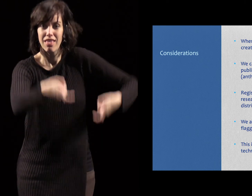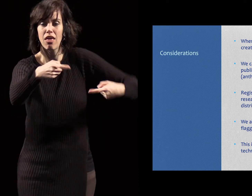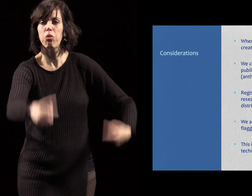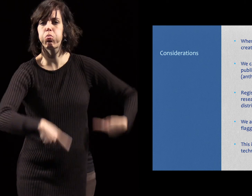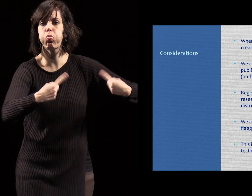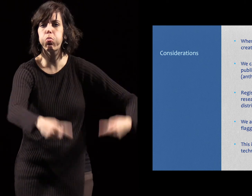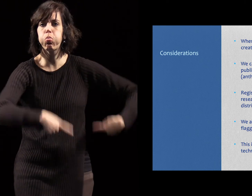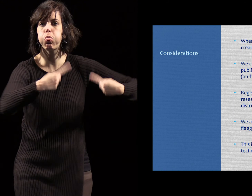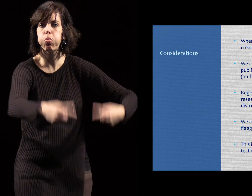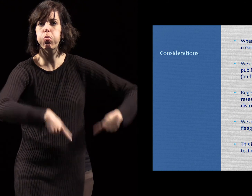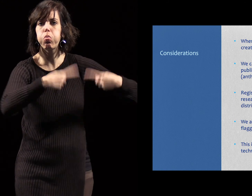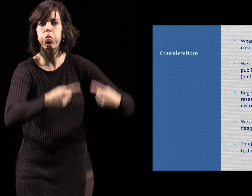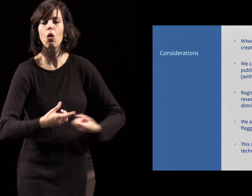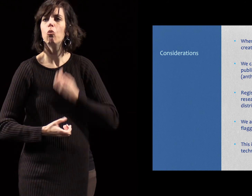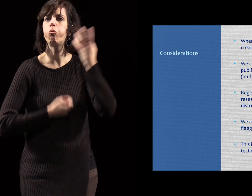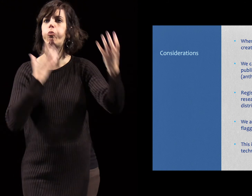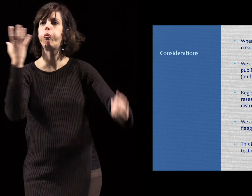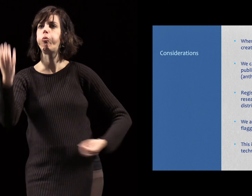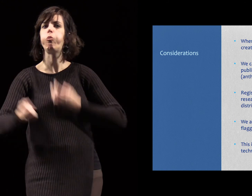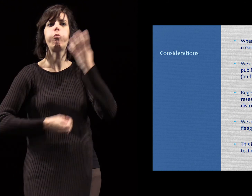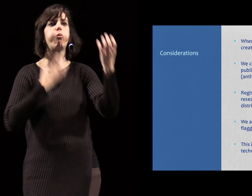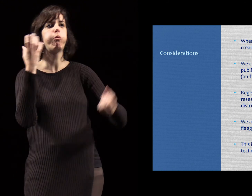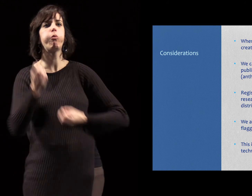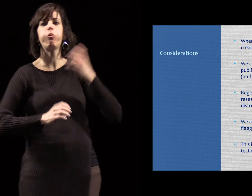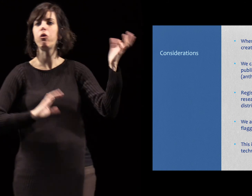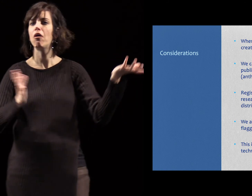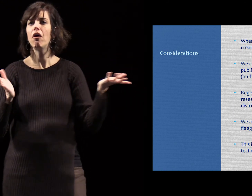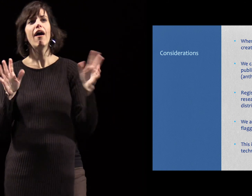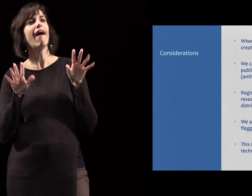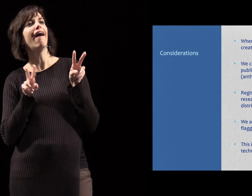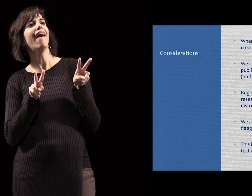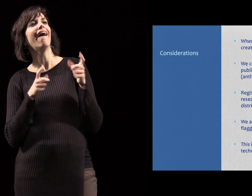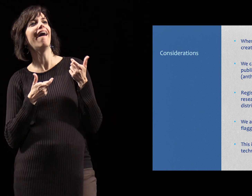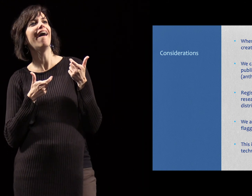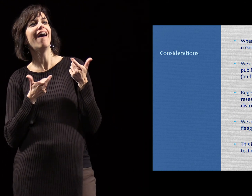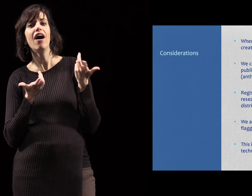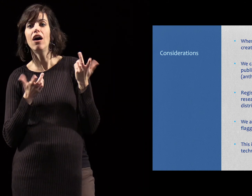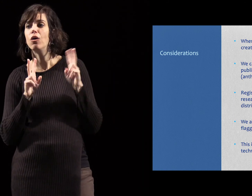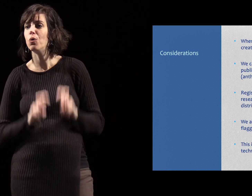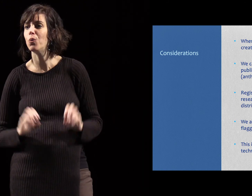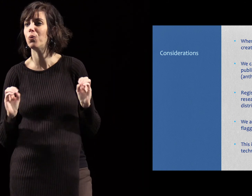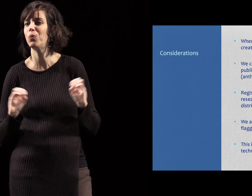because if we stop, we cannot progress, we can't move forward.